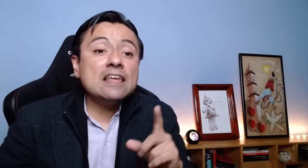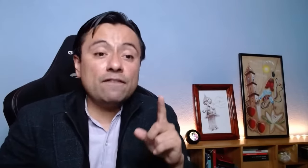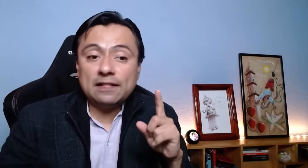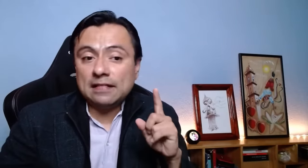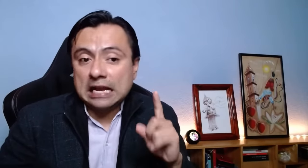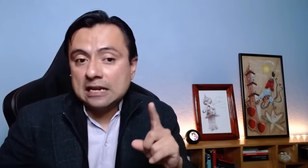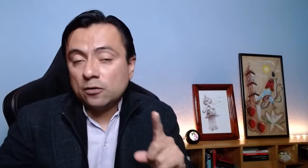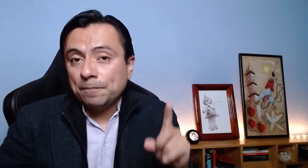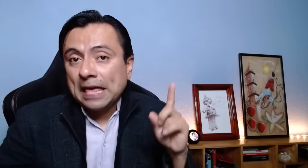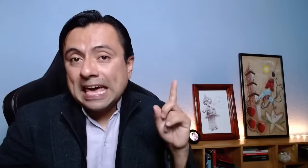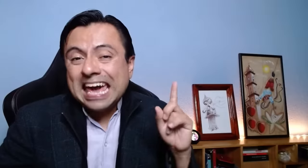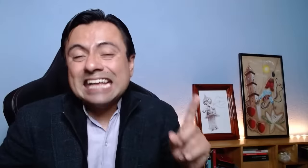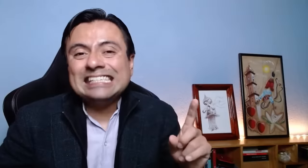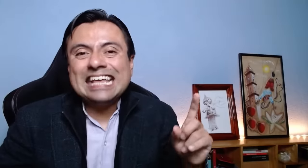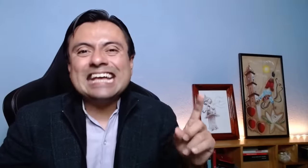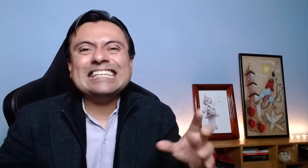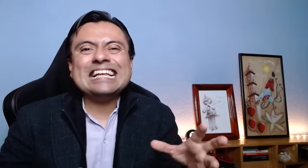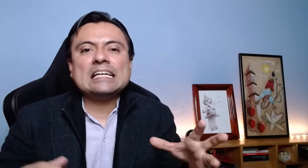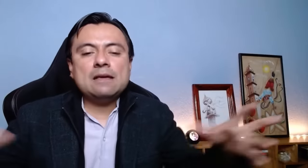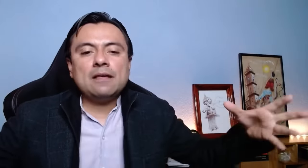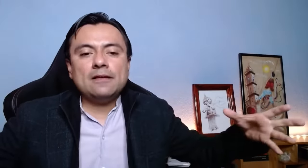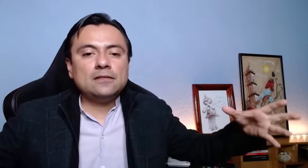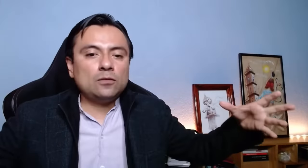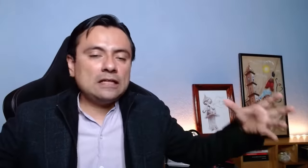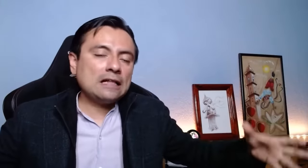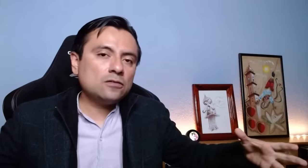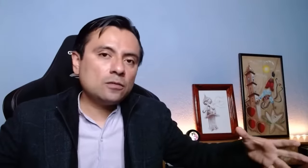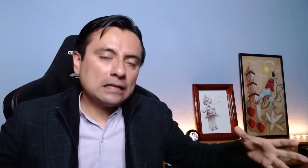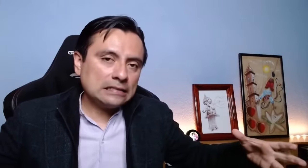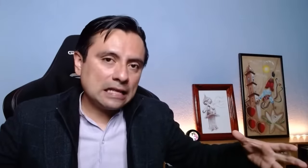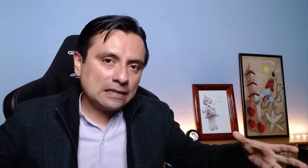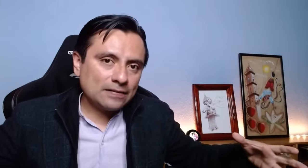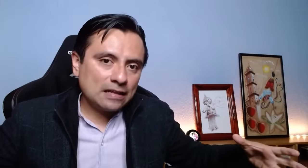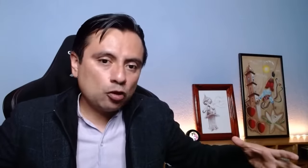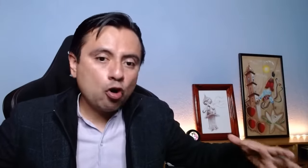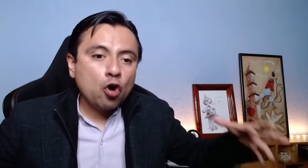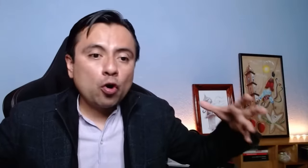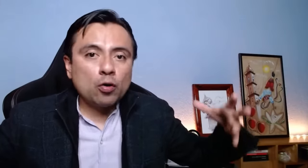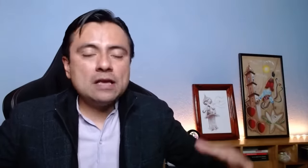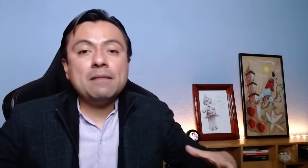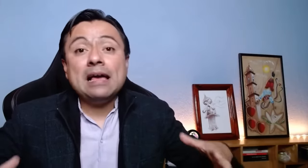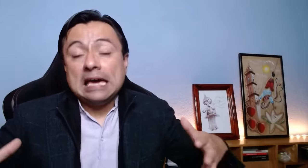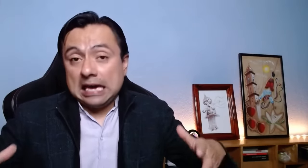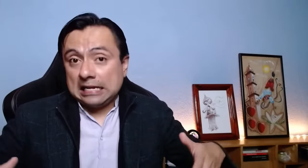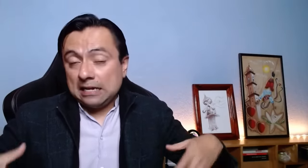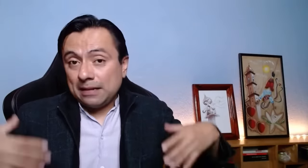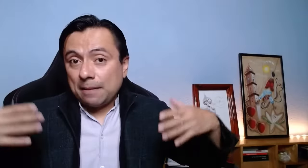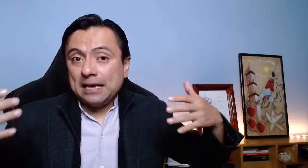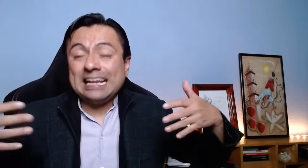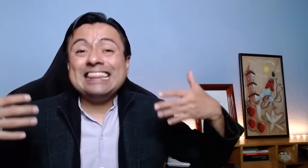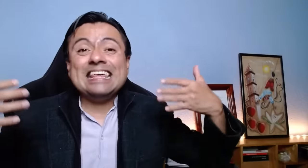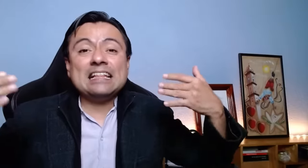combat drug trafficking and fentanyl this is the weather of insecurity about what he is going through